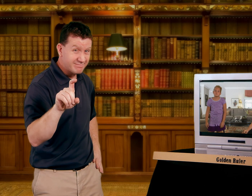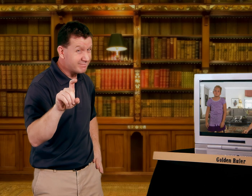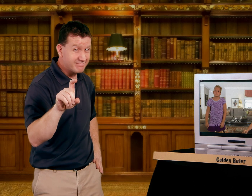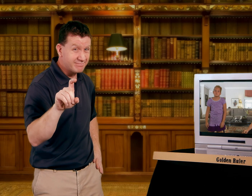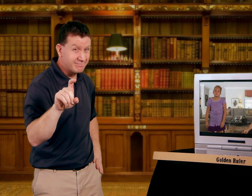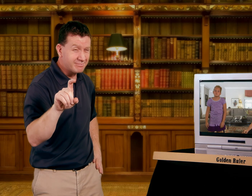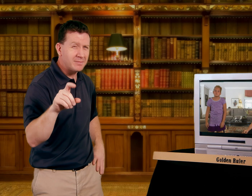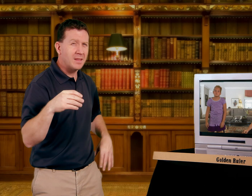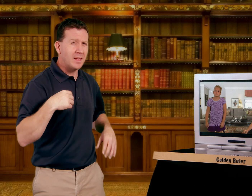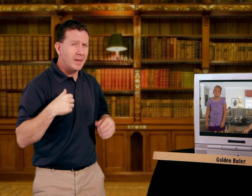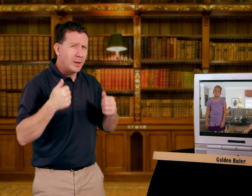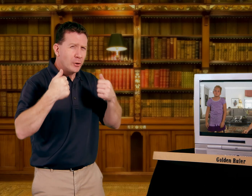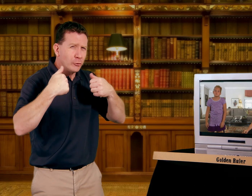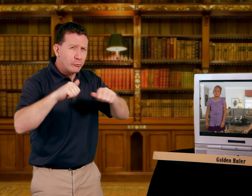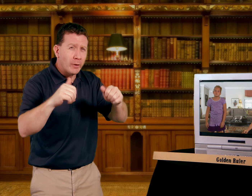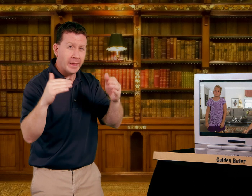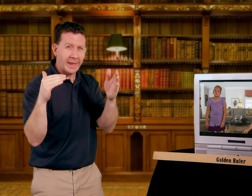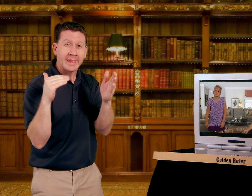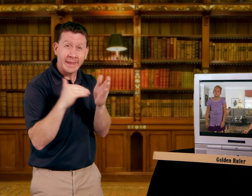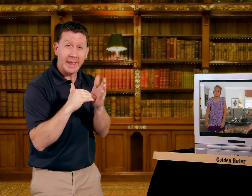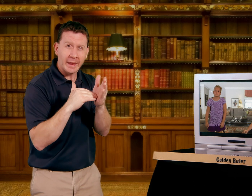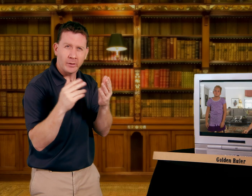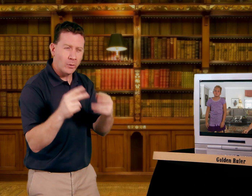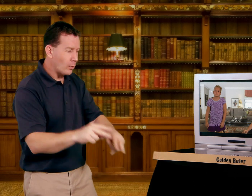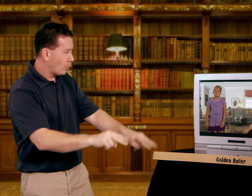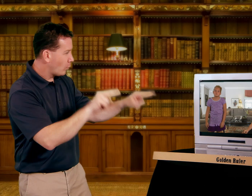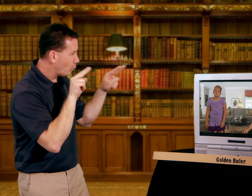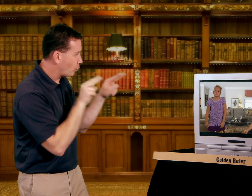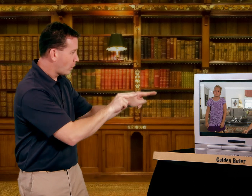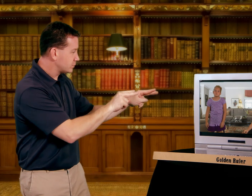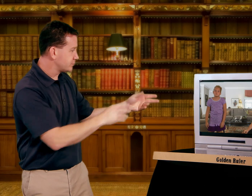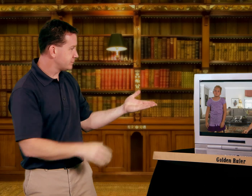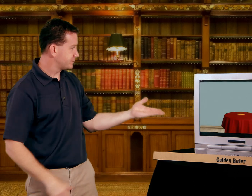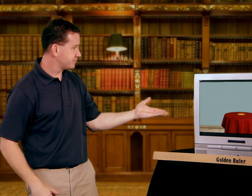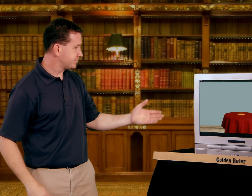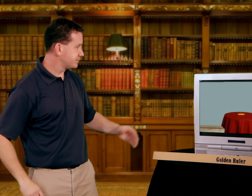NO, IT'S NOT. LET'S TRY AGAIN. WATCH.